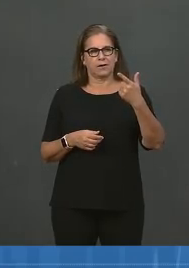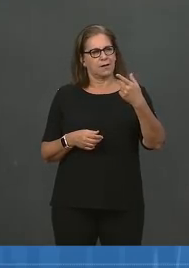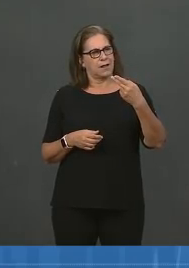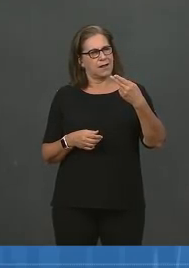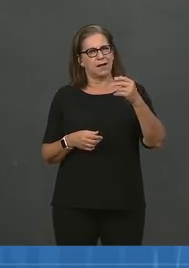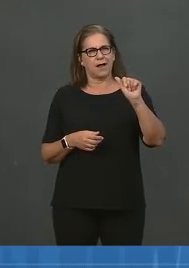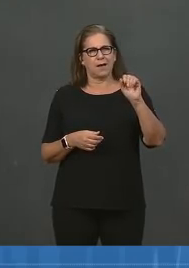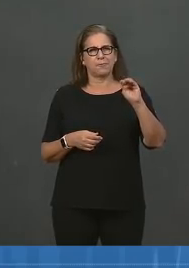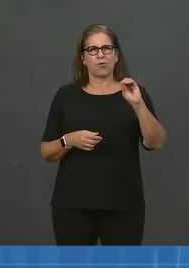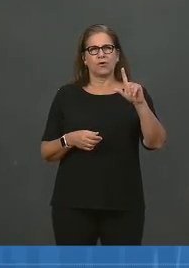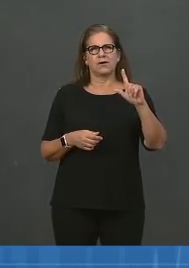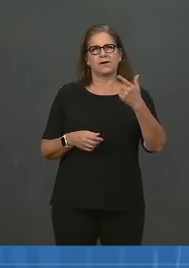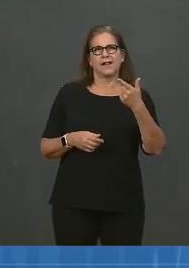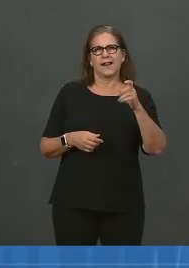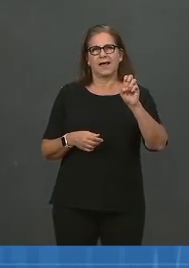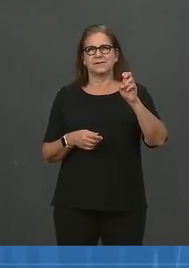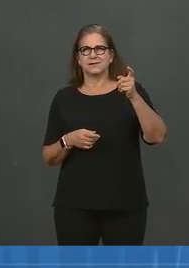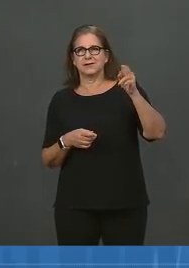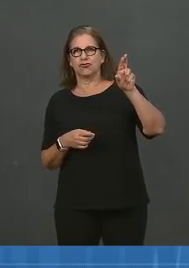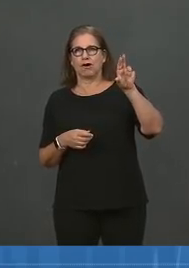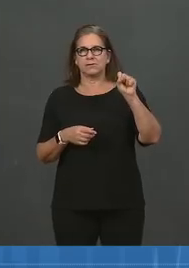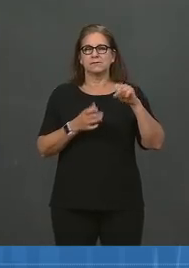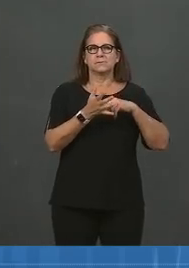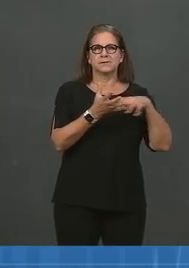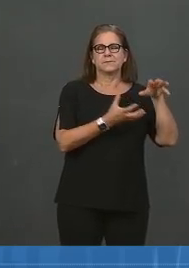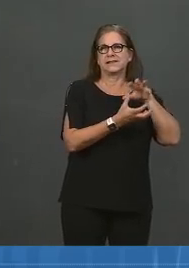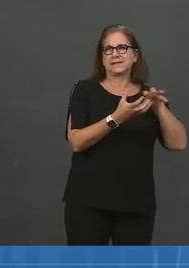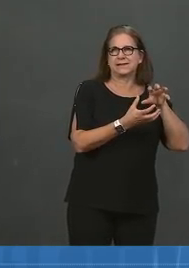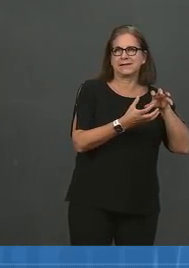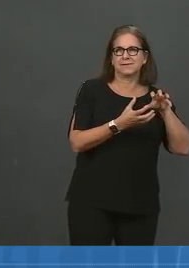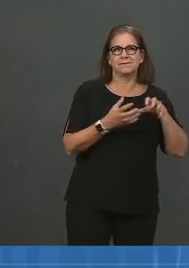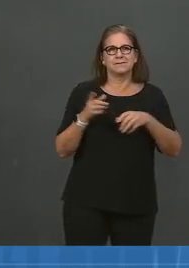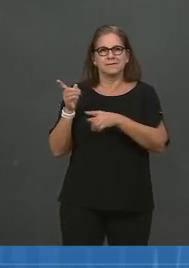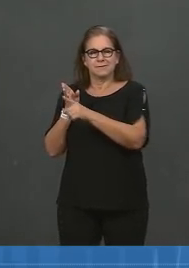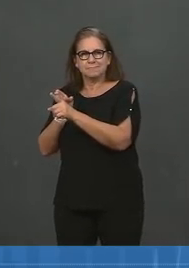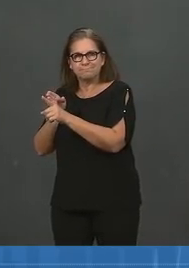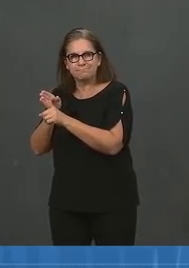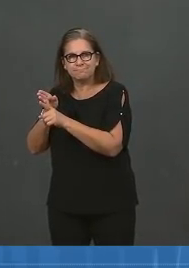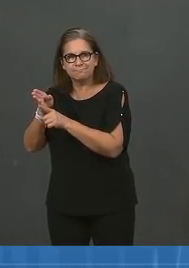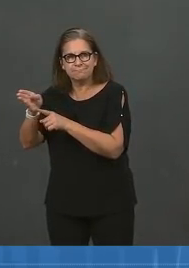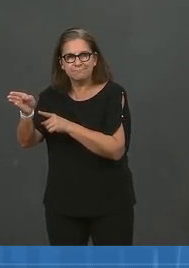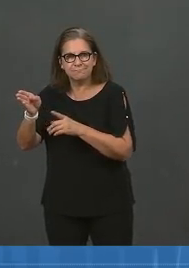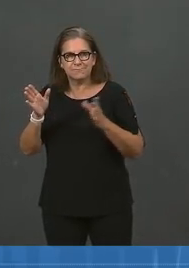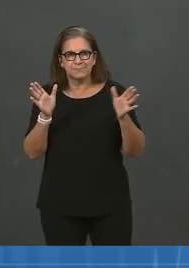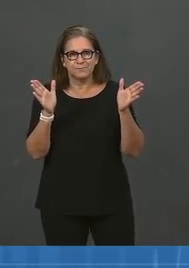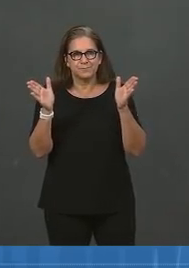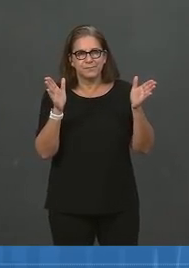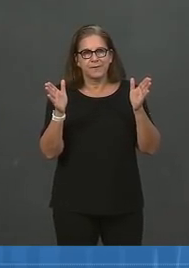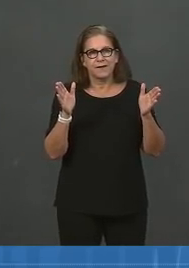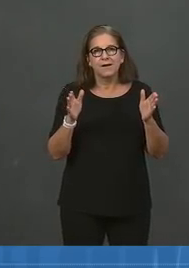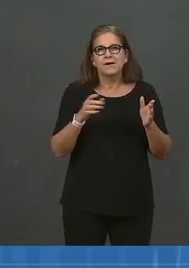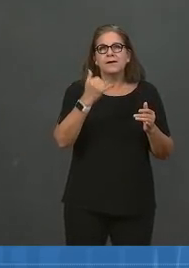The Press: Thank you so much for taking my question. I was wondering when we might have data on boosting with the 50-microgram dose of Moderna,